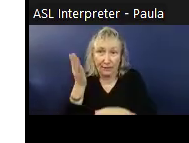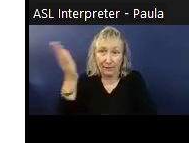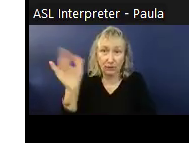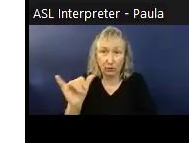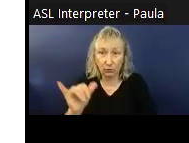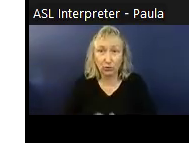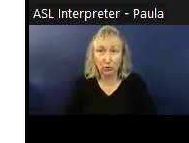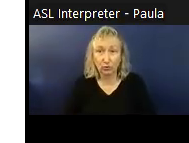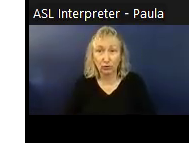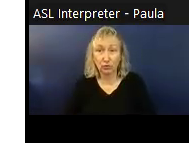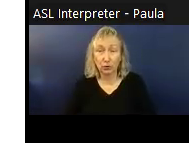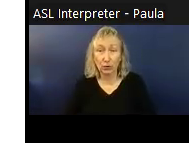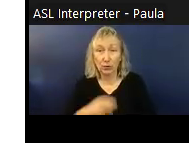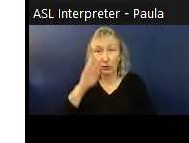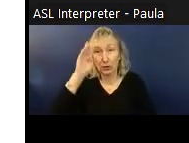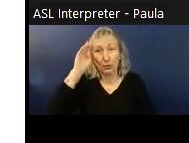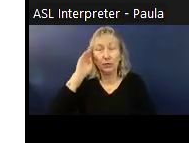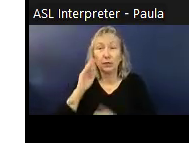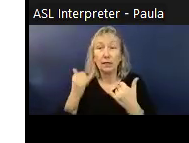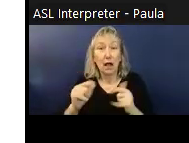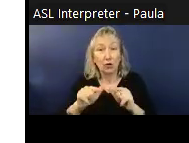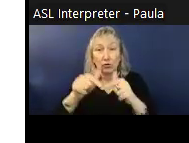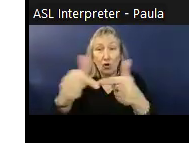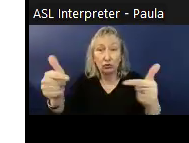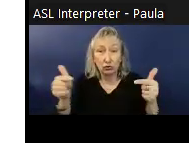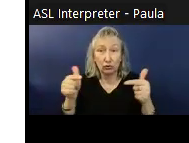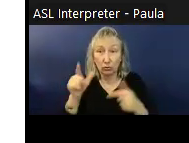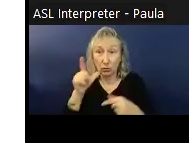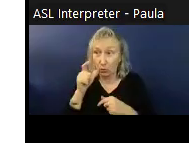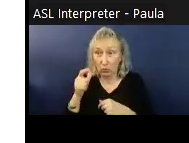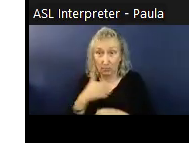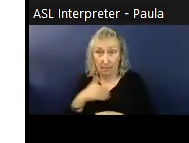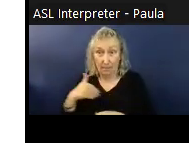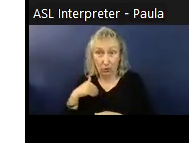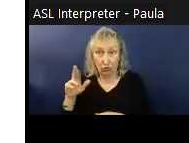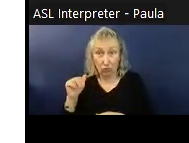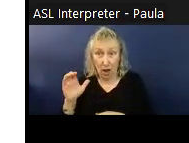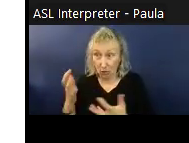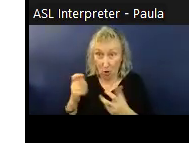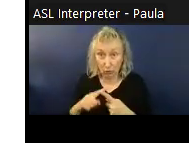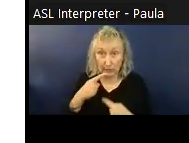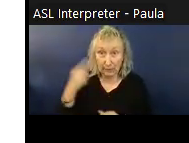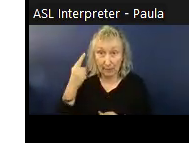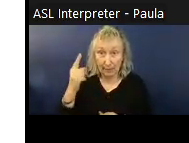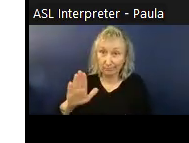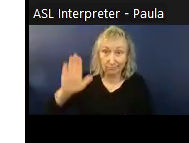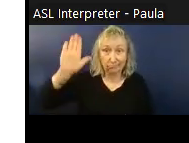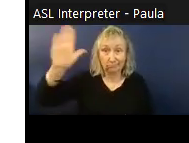So I'm going to turn it over to RAC members. Like I said, if you would like to speak up, just raise your hand, state your name.